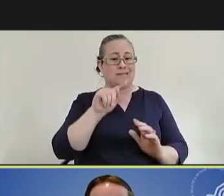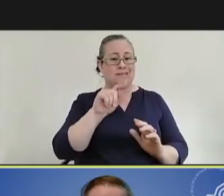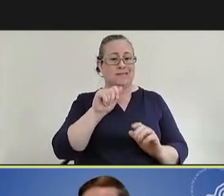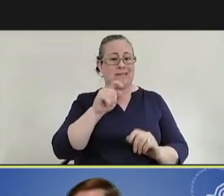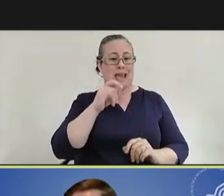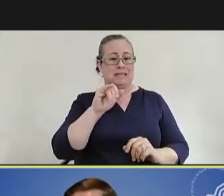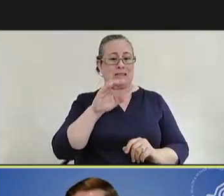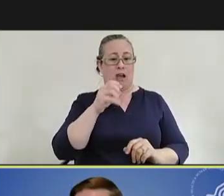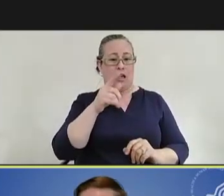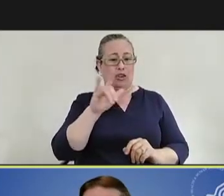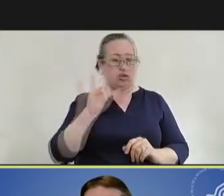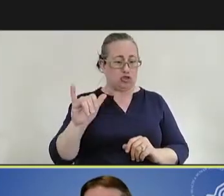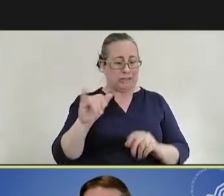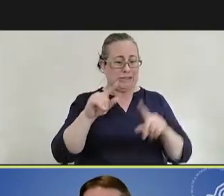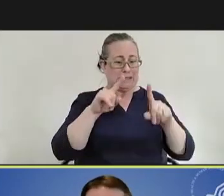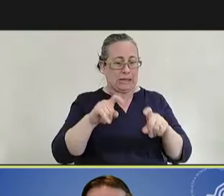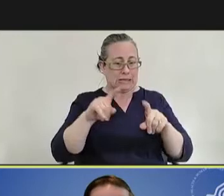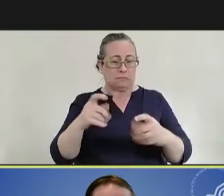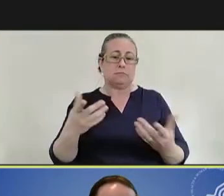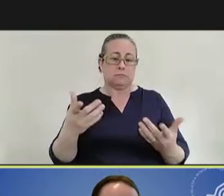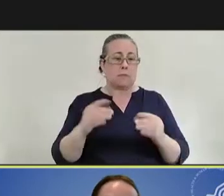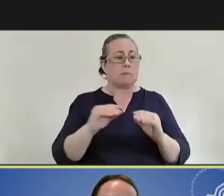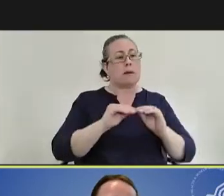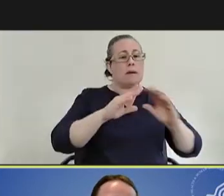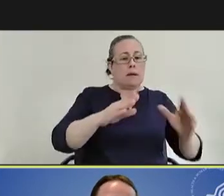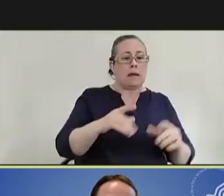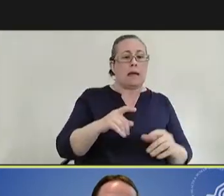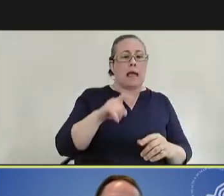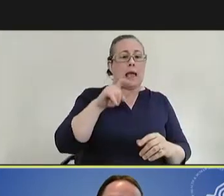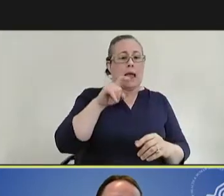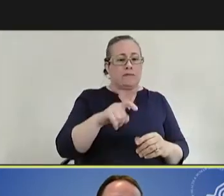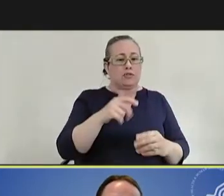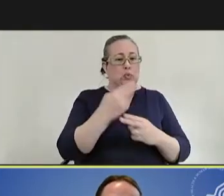or potentially obviating the need to use real animals, real cell cultures for toxicology